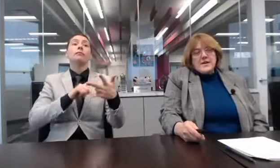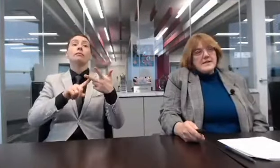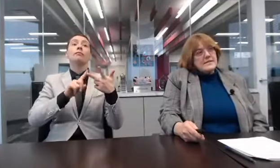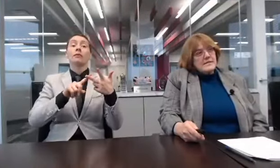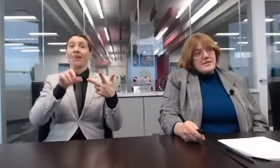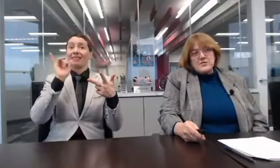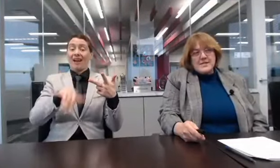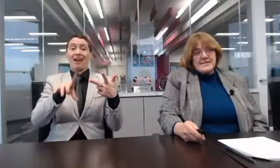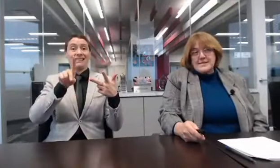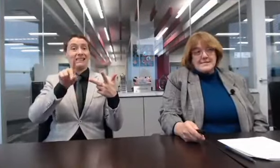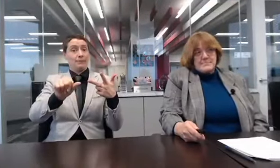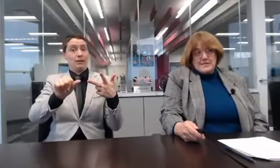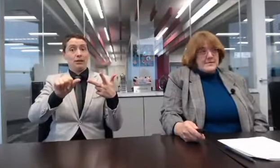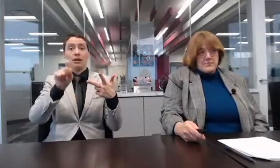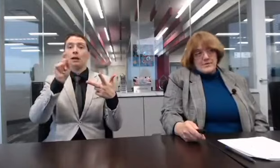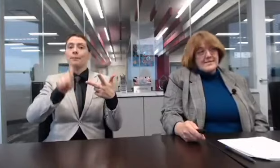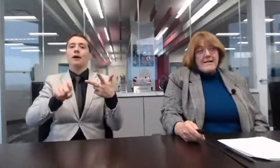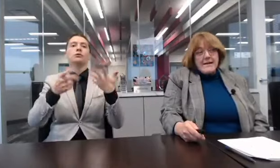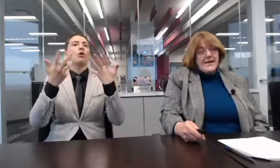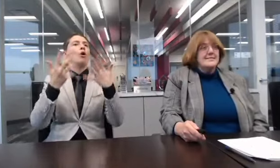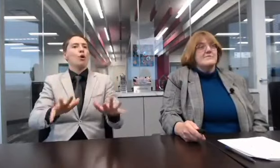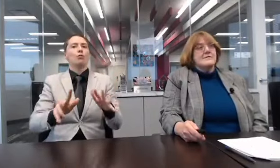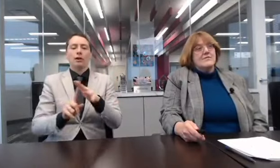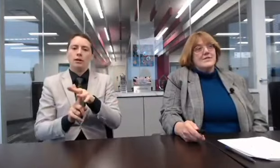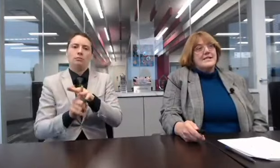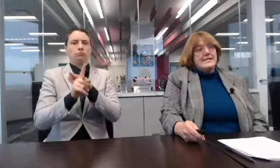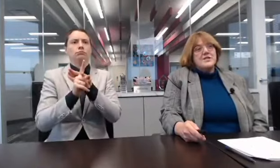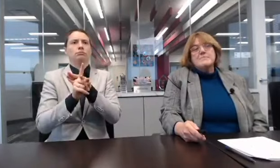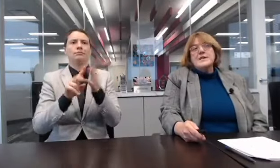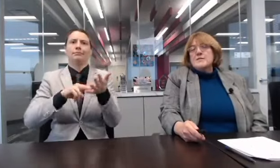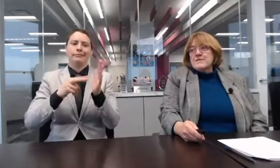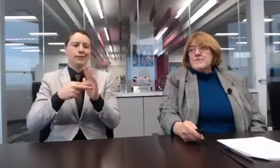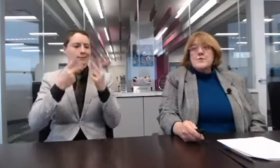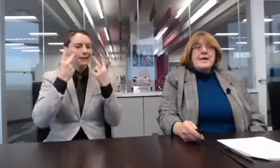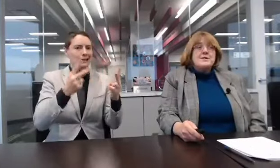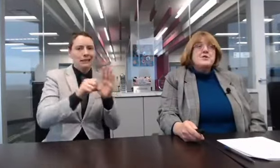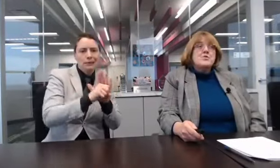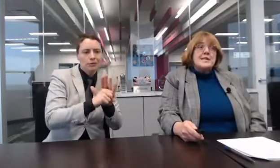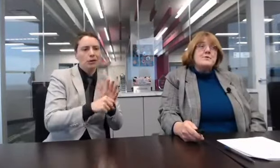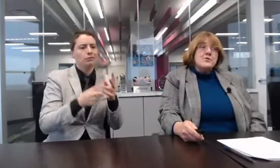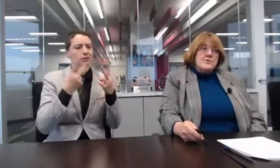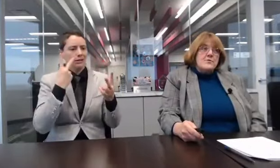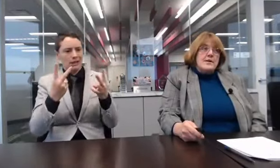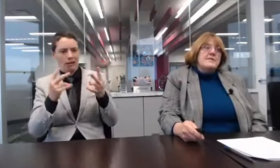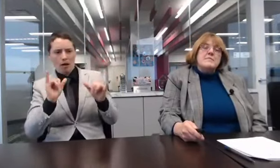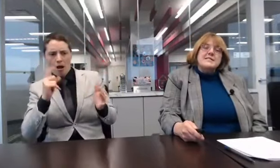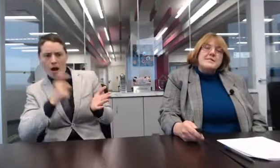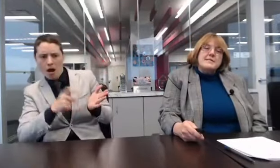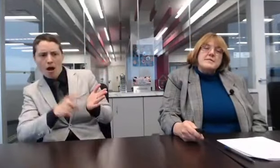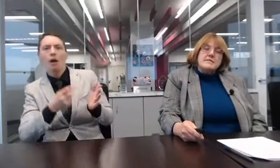that means you must see the symptoms or the signs or the condition before age 22 and it must be something